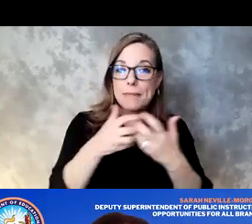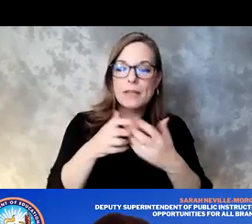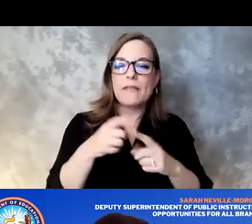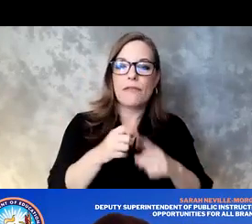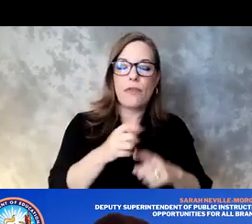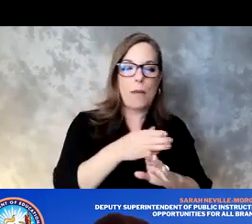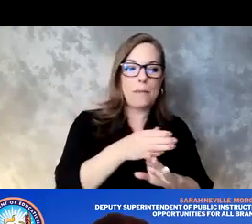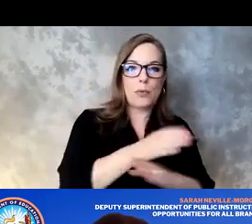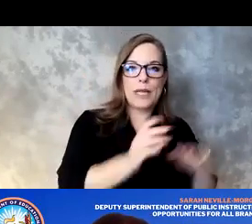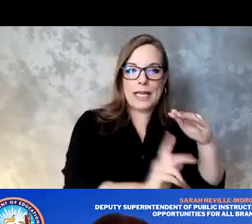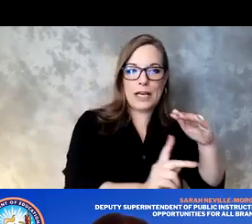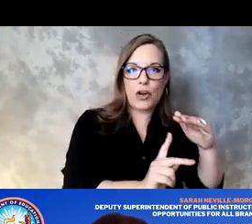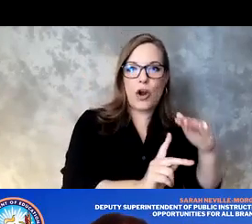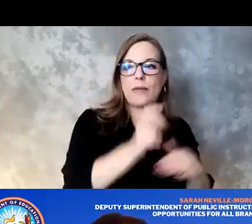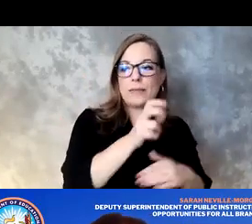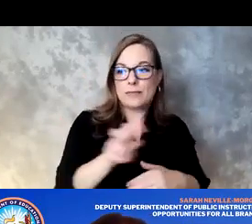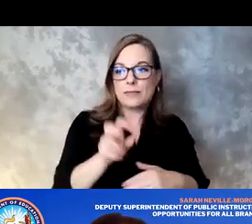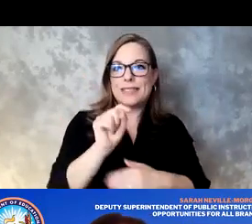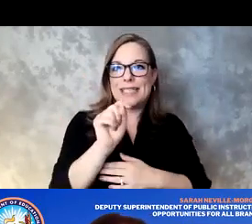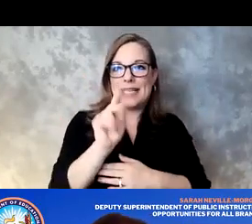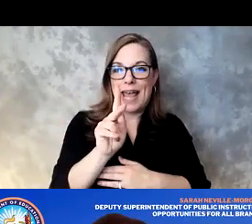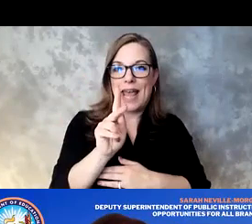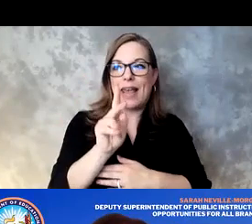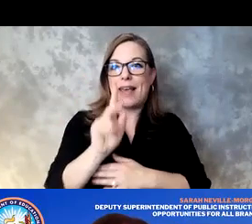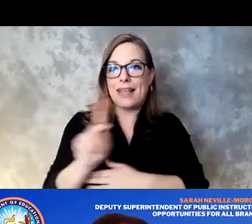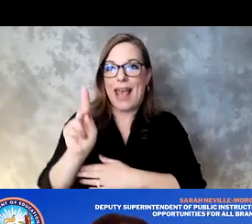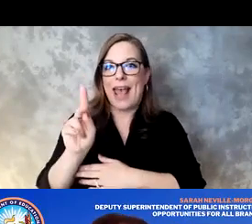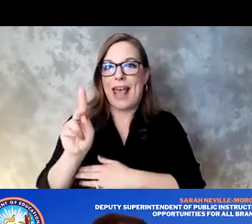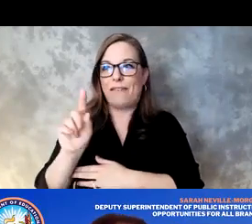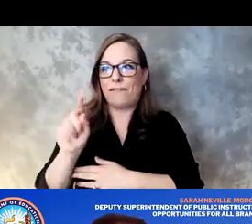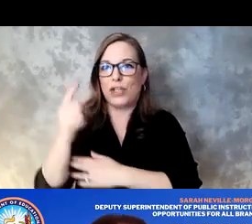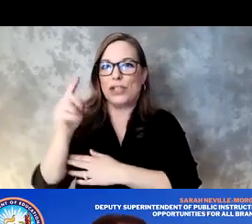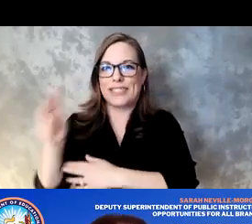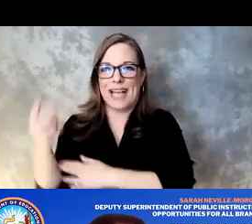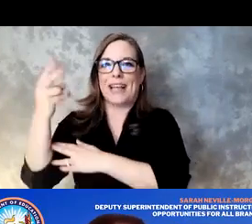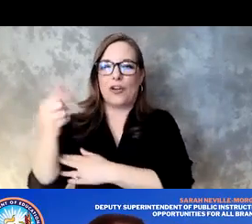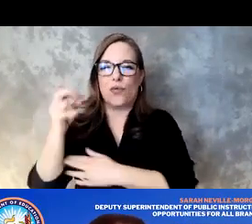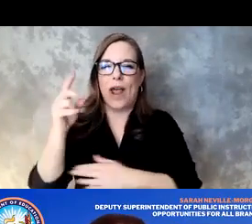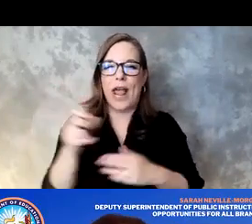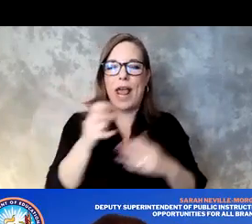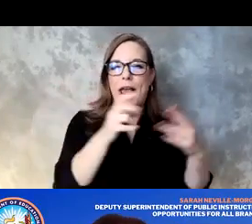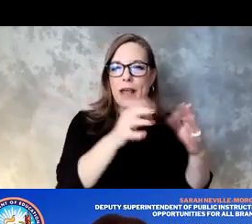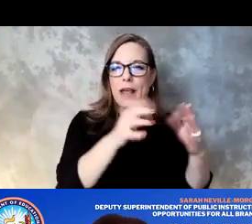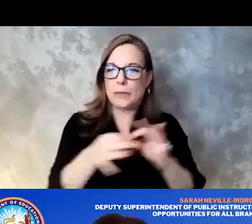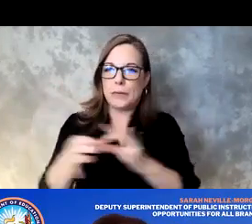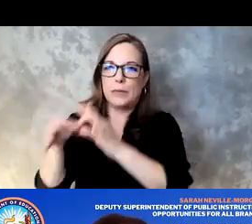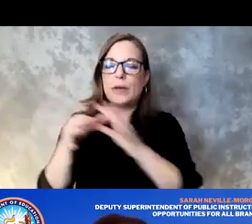now into TK-K First and Second grade and really have that part of the educational continuum